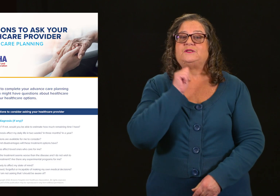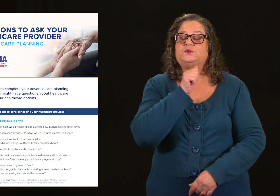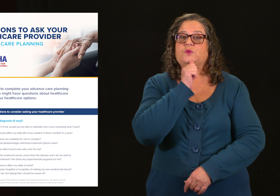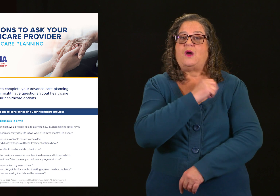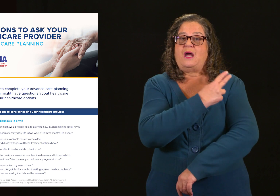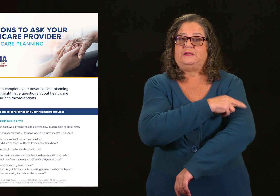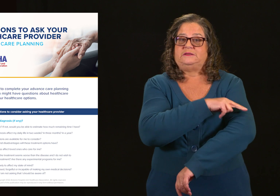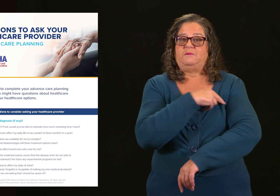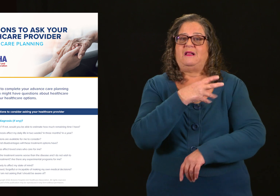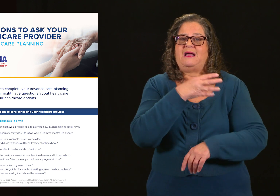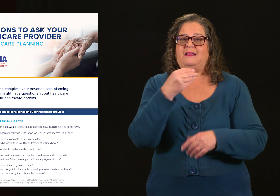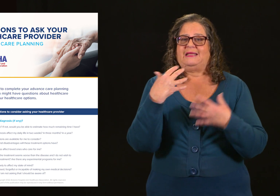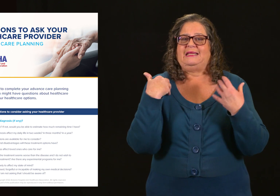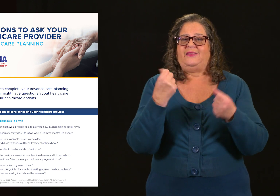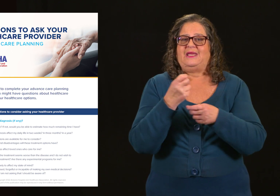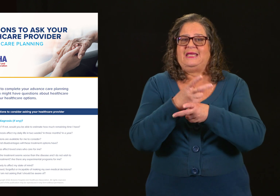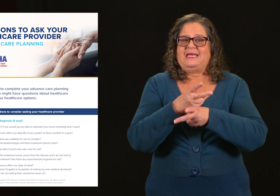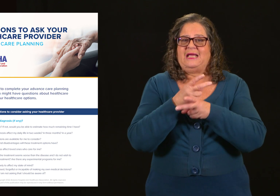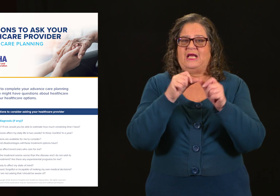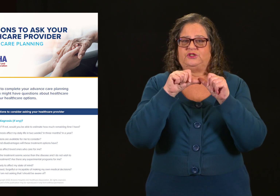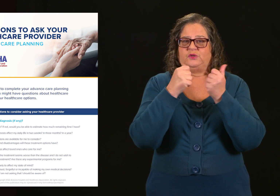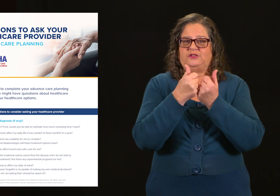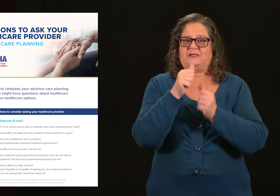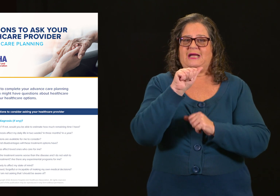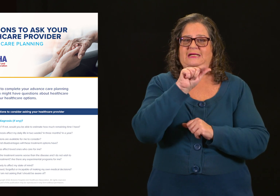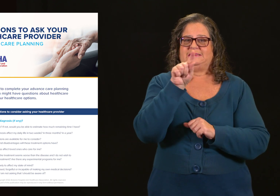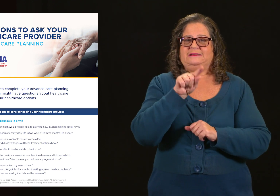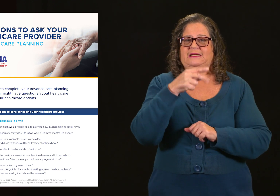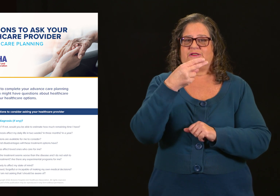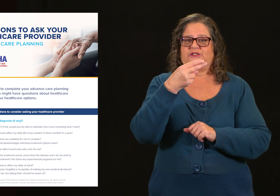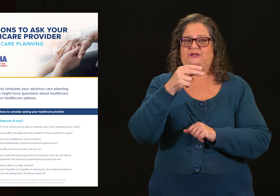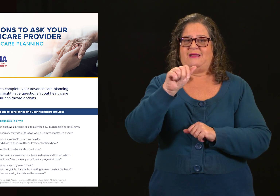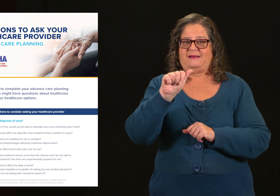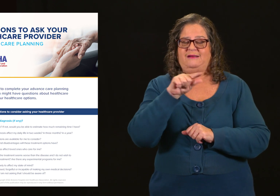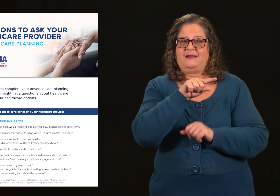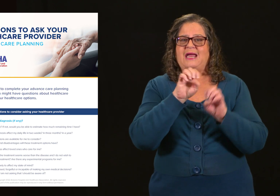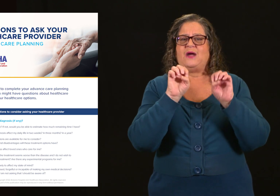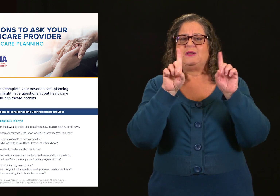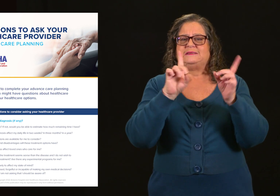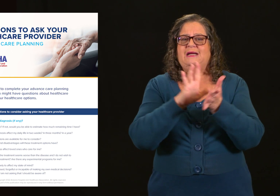This is a translation of the Arizona Hospital and Healthcare Association's